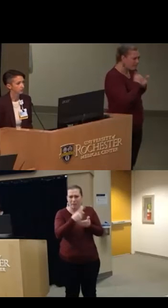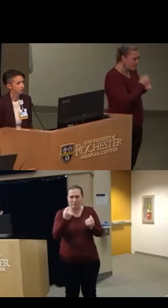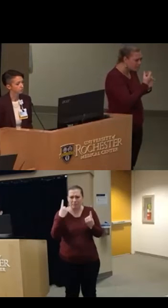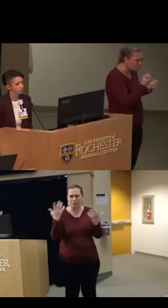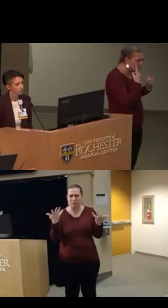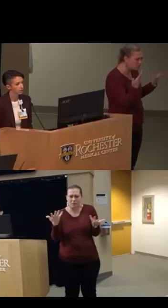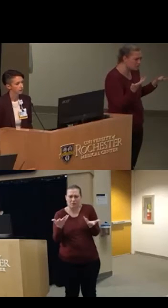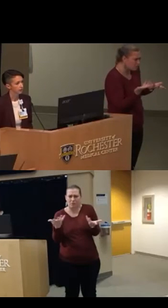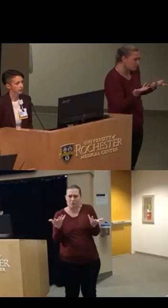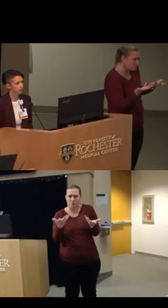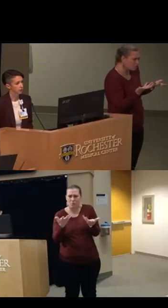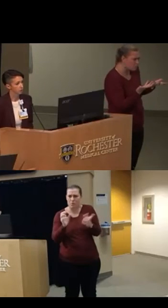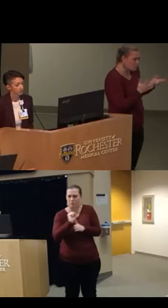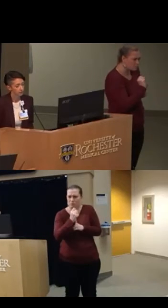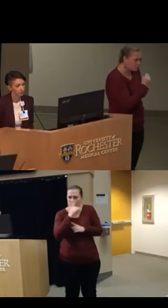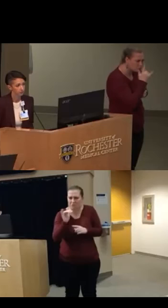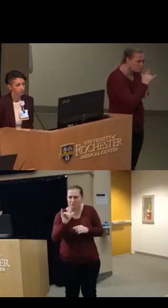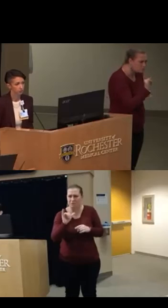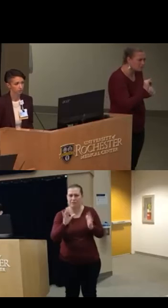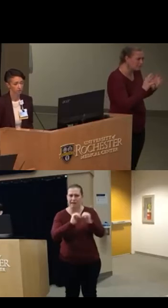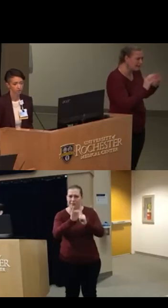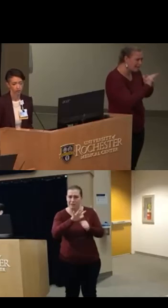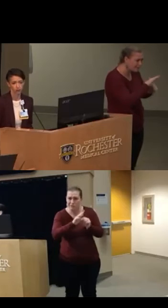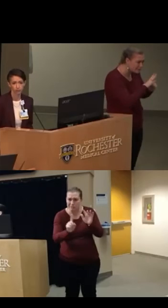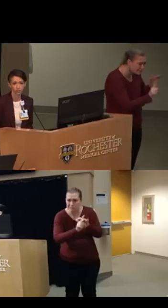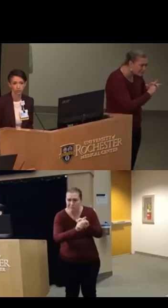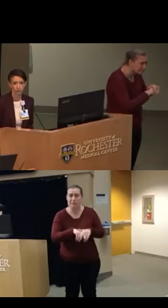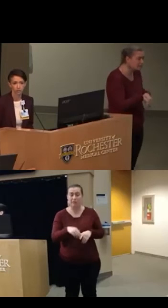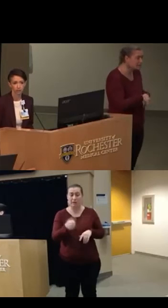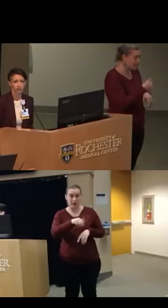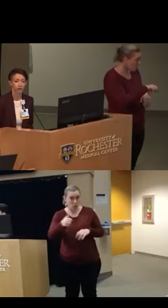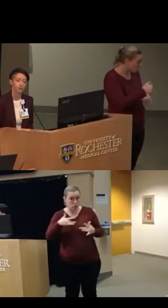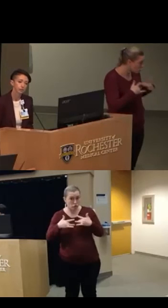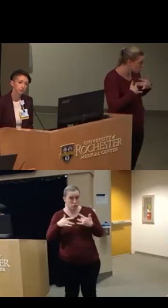for this employee are there coor concerns with depression or substance use are there health